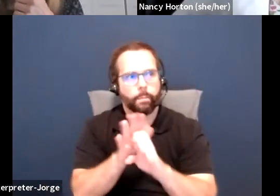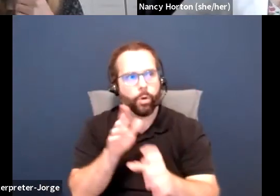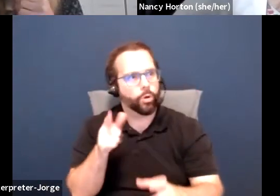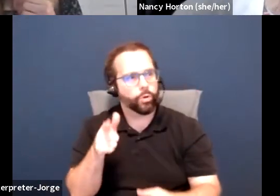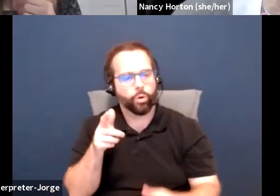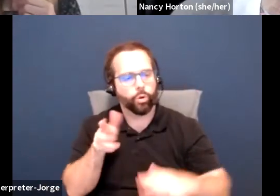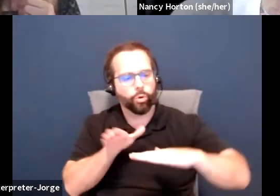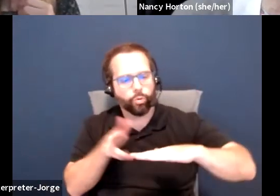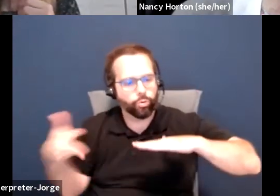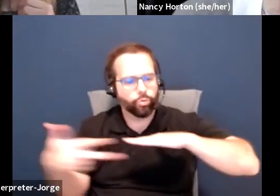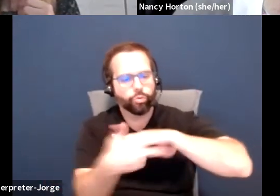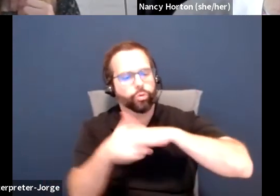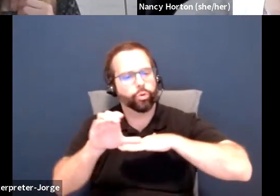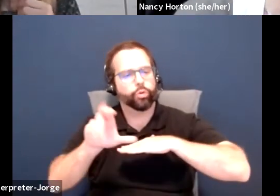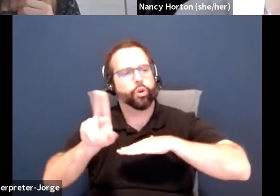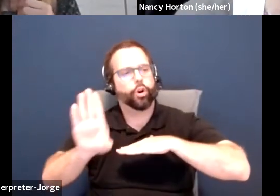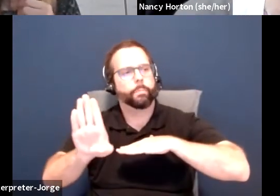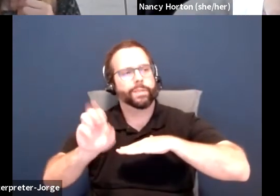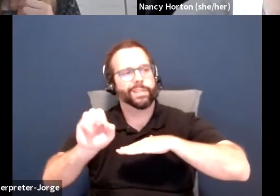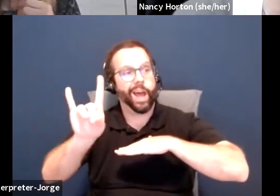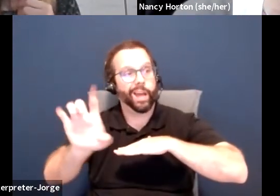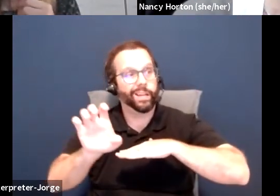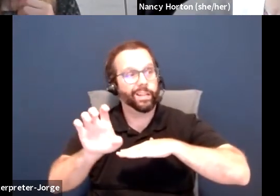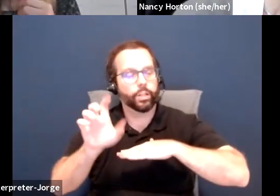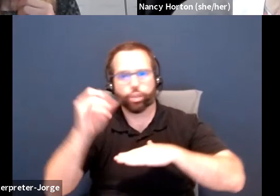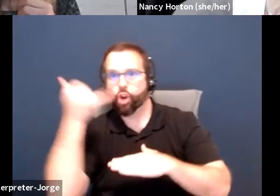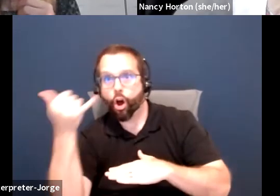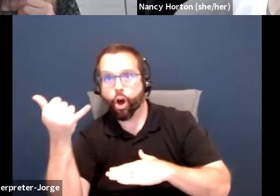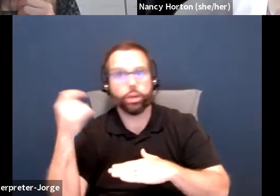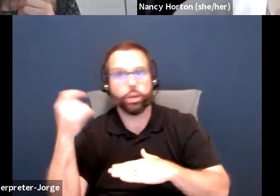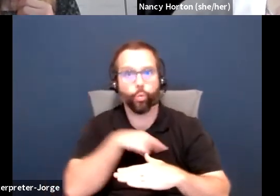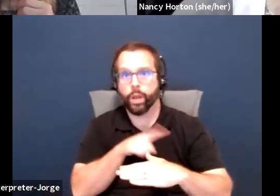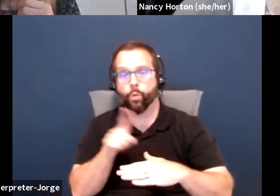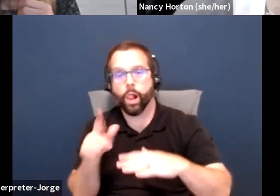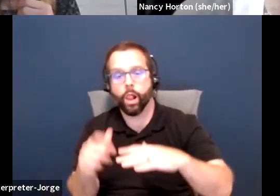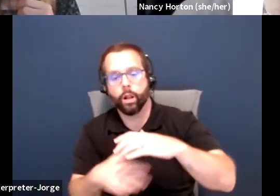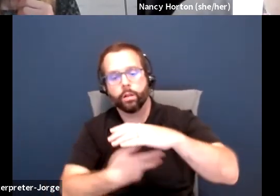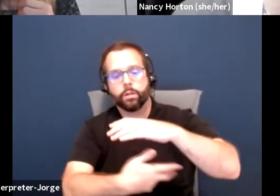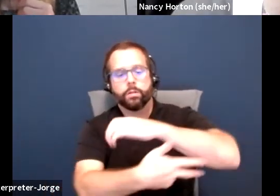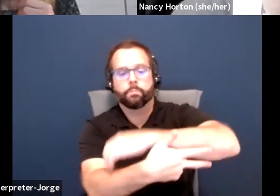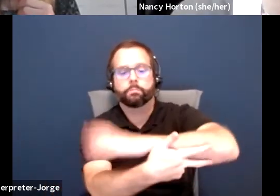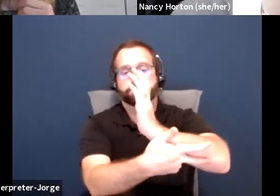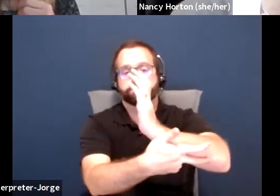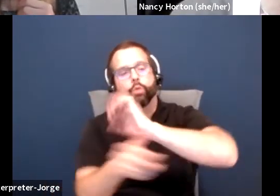ramping up their curb side -- so you order online and you call and bring it out and we will put it in your car and